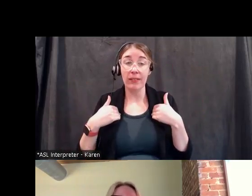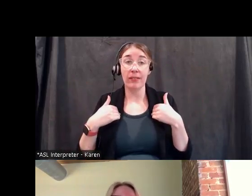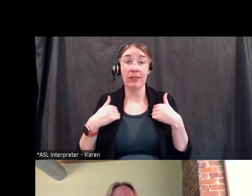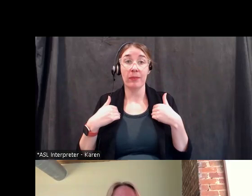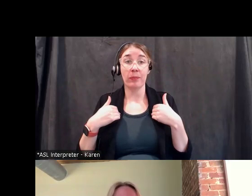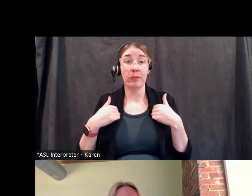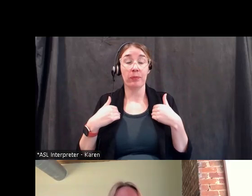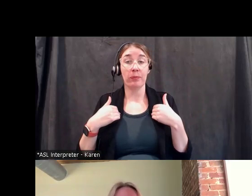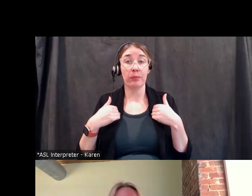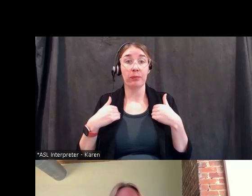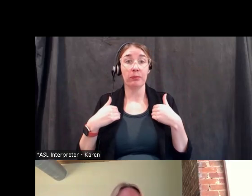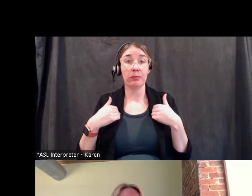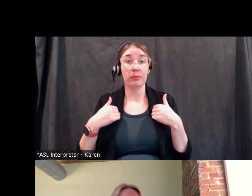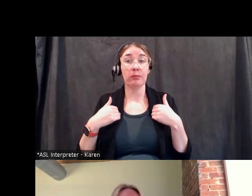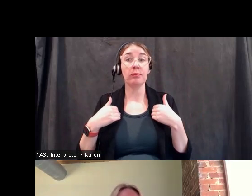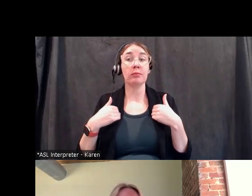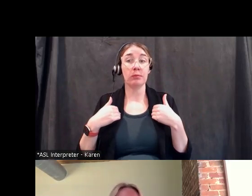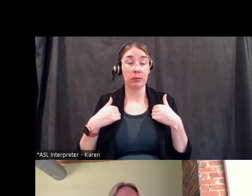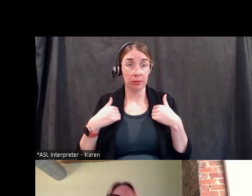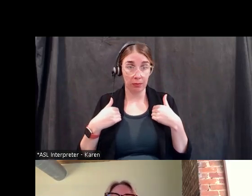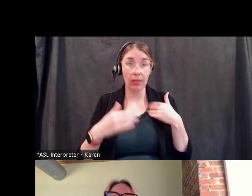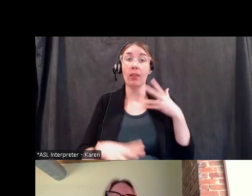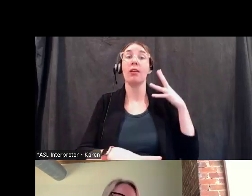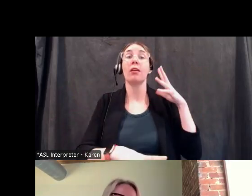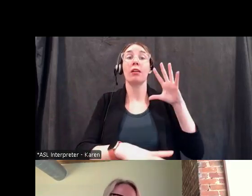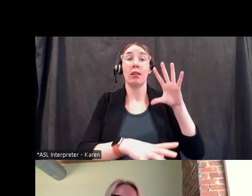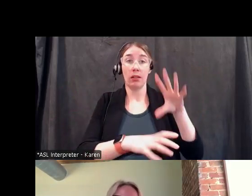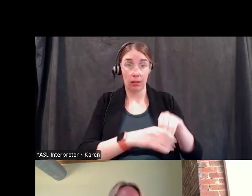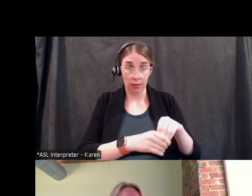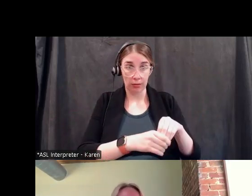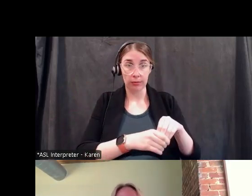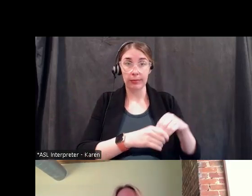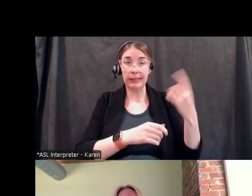at more of a healthy lifestyle once they started participating in some type of physical activity